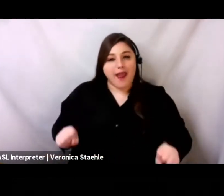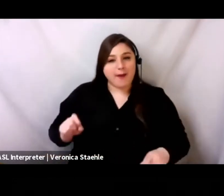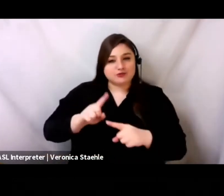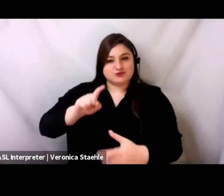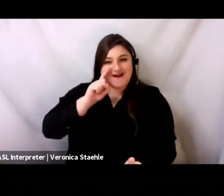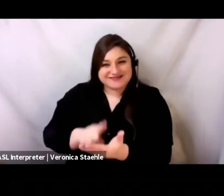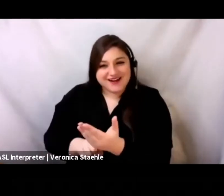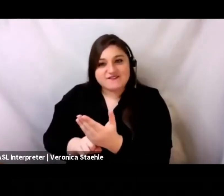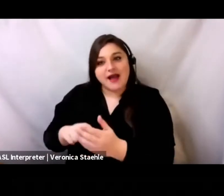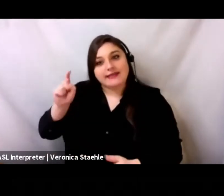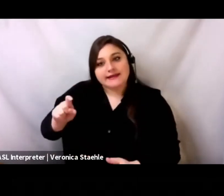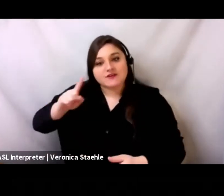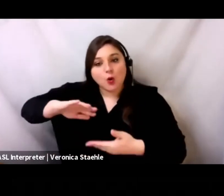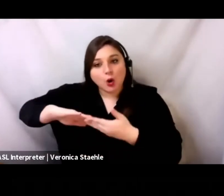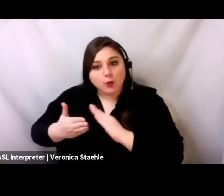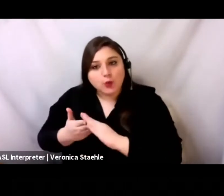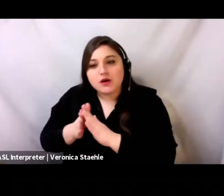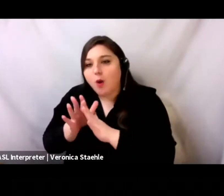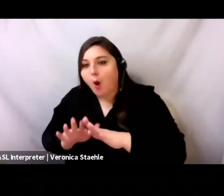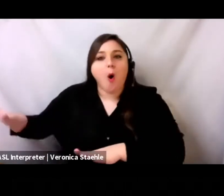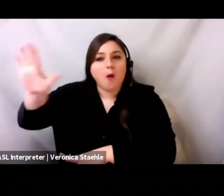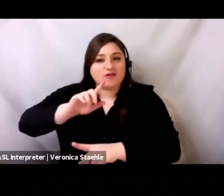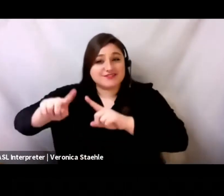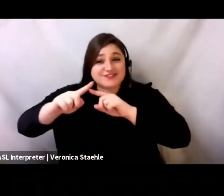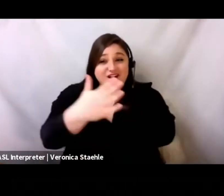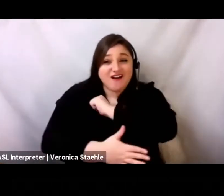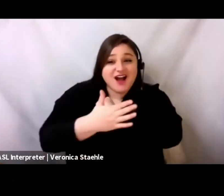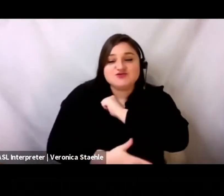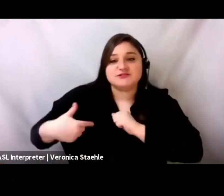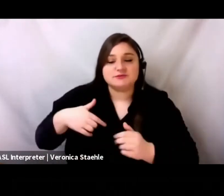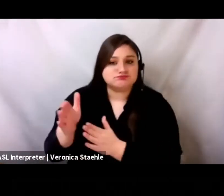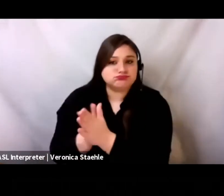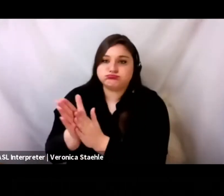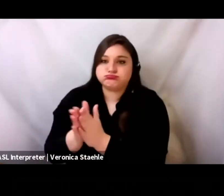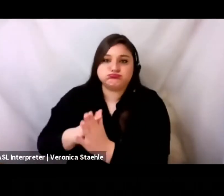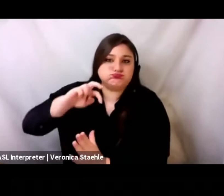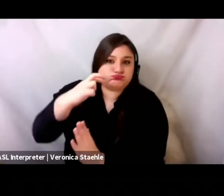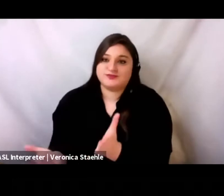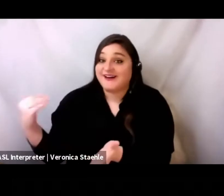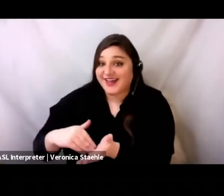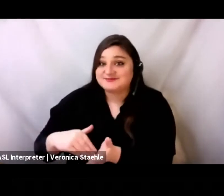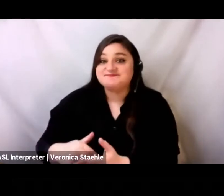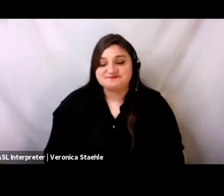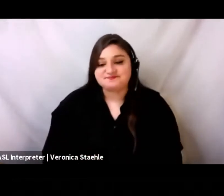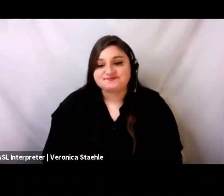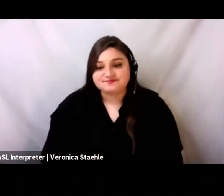across 7 countries and we're eager to do it again. So it's interesting BAX is celebrating